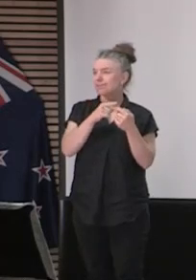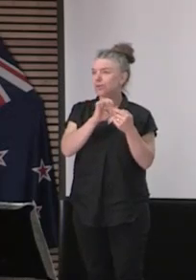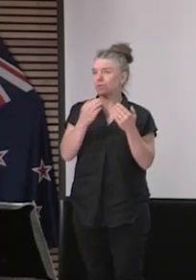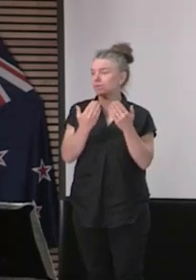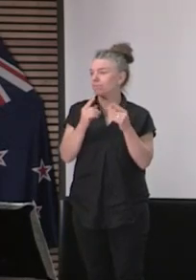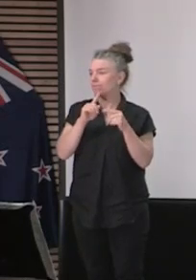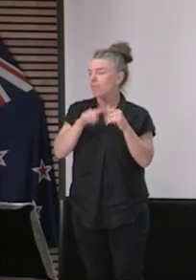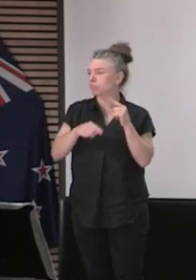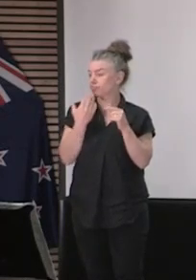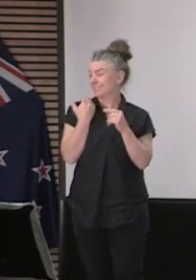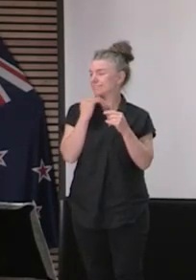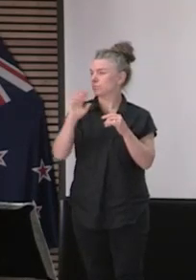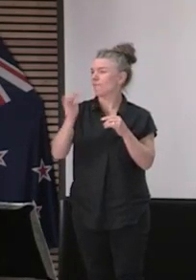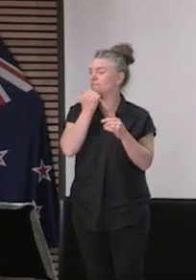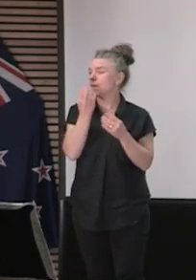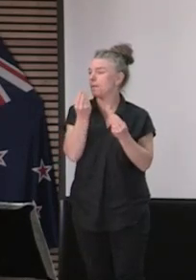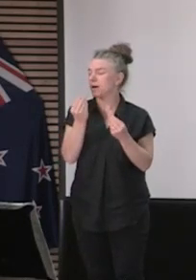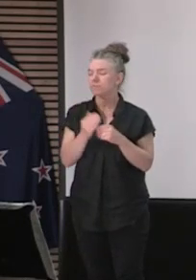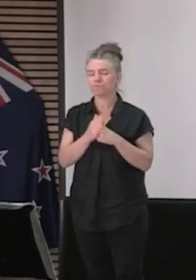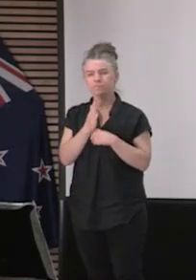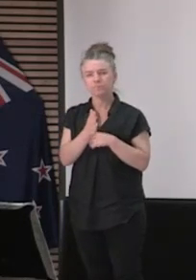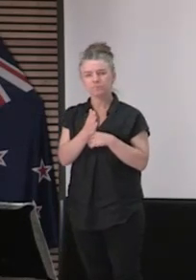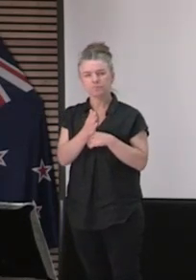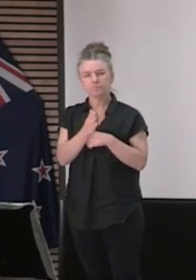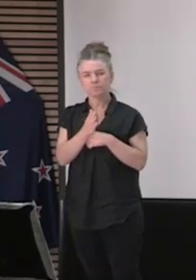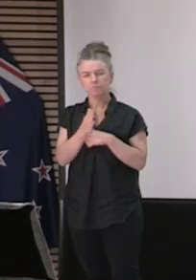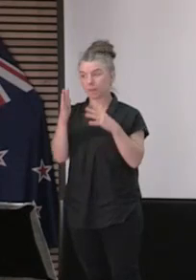Can and willParliament sit under alertlevel 3?